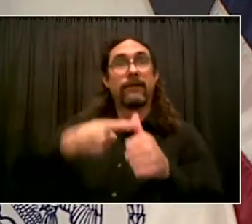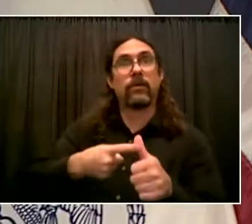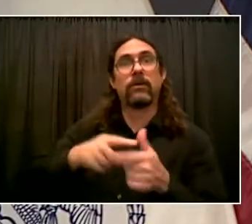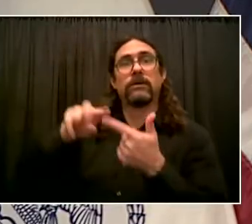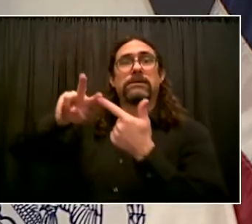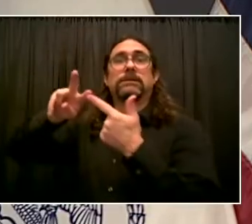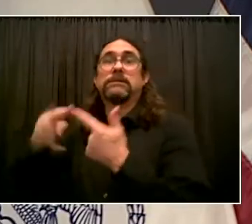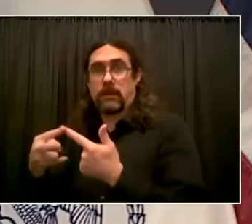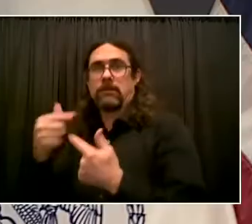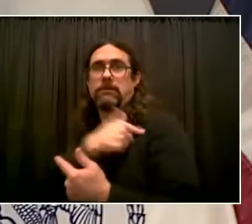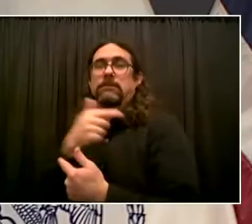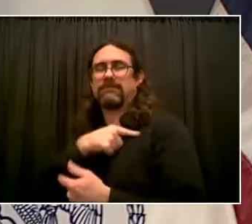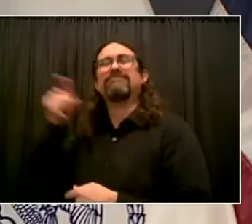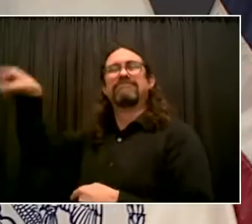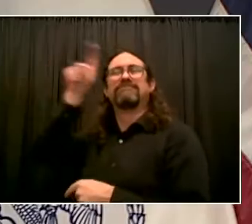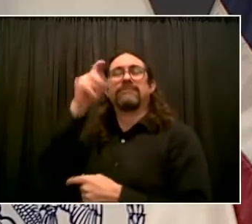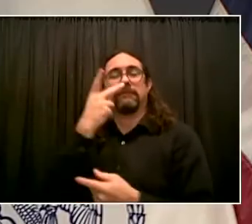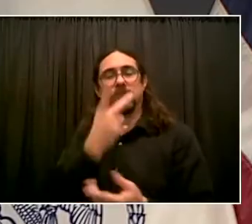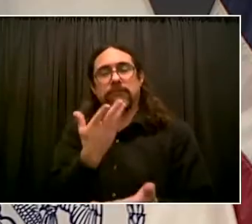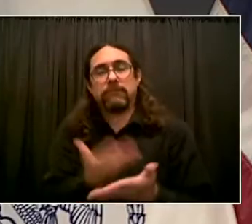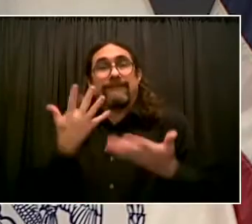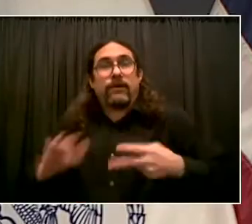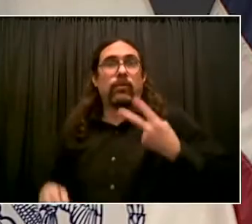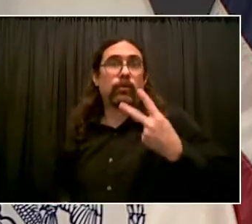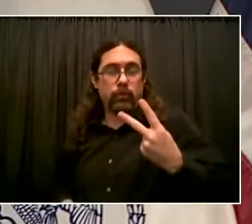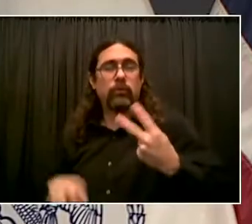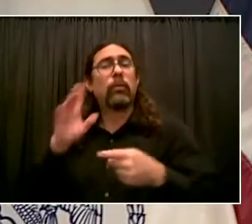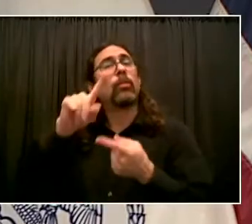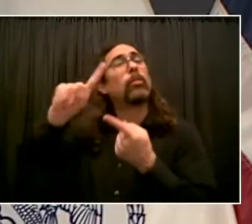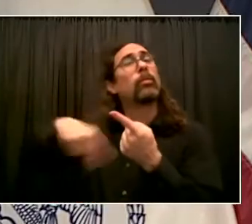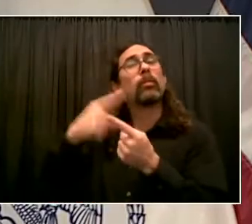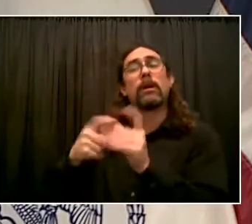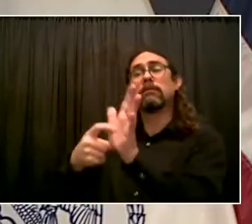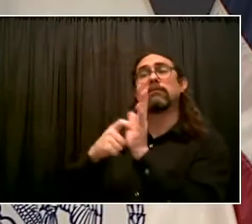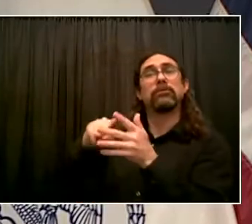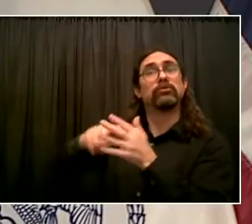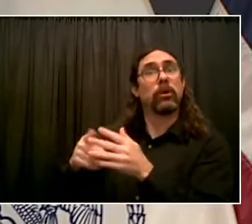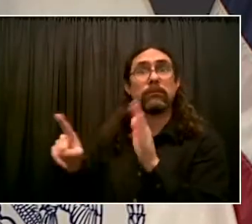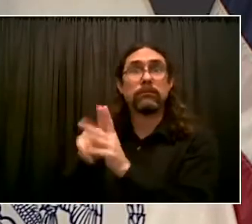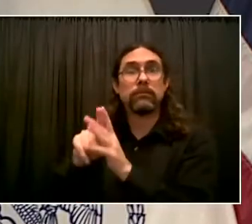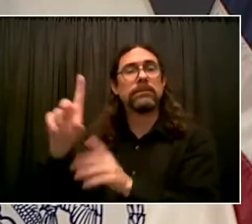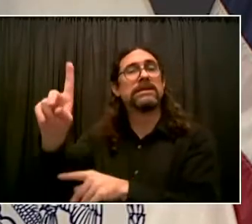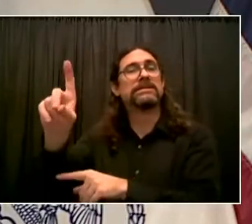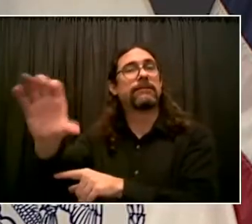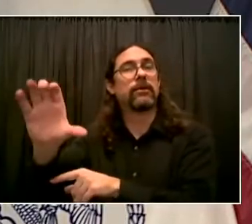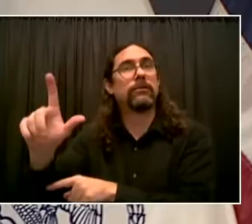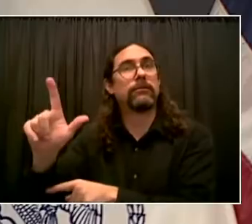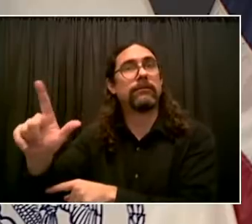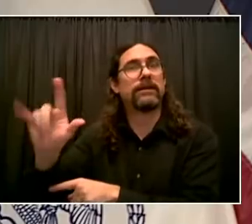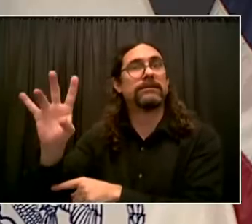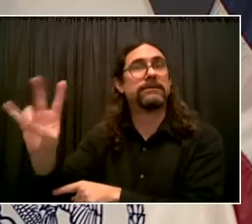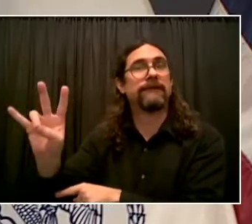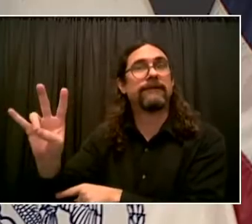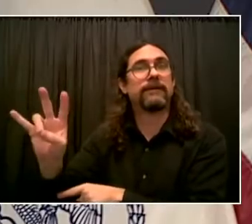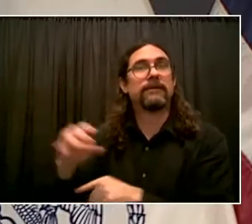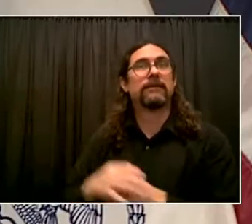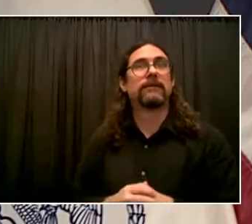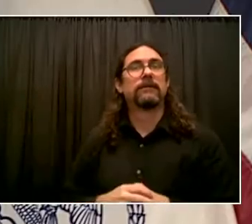THAT WILL TAKE EFFECT ON DECEMBER 27. BECAUSE THE IDEA IS, EVERYONE BY THAT POINT, WHO